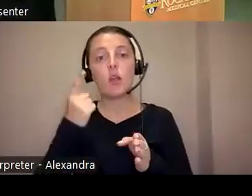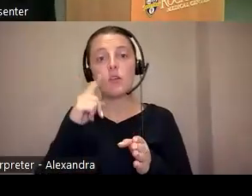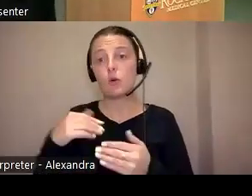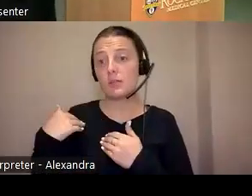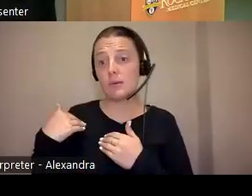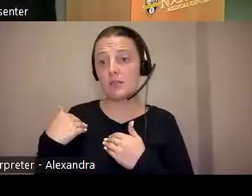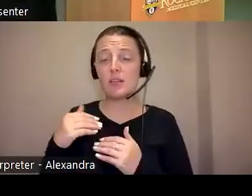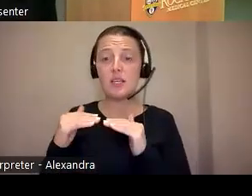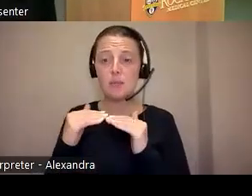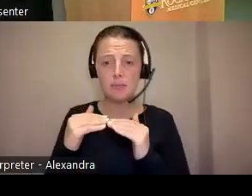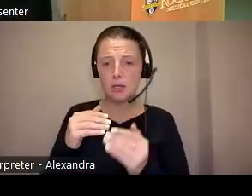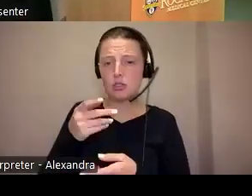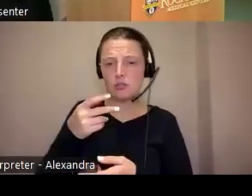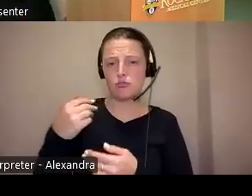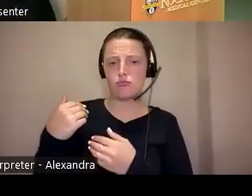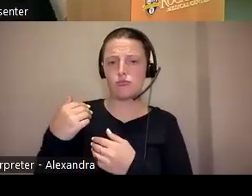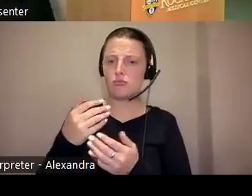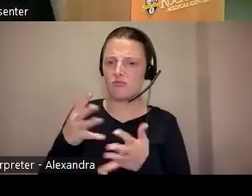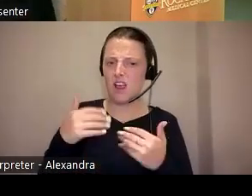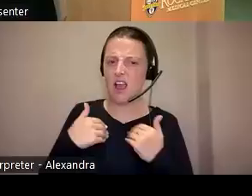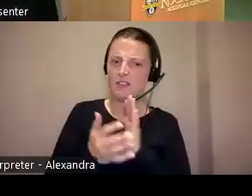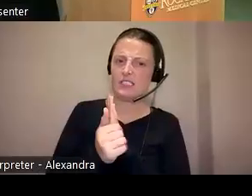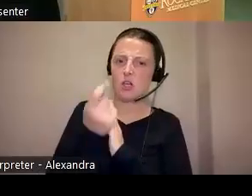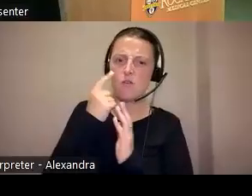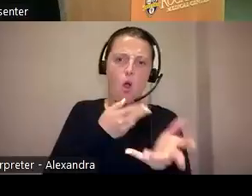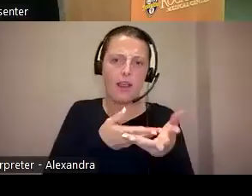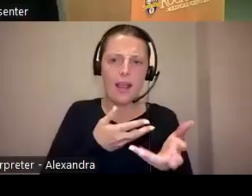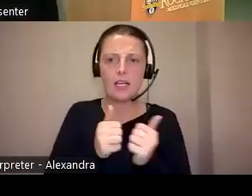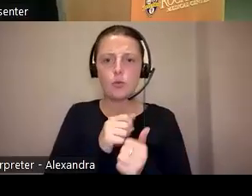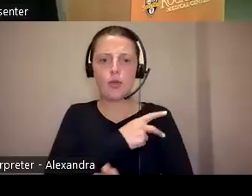a deeper understanding of their lives and their needs and then sharing these assessments with the